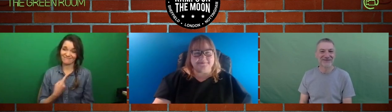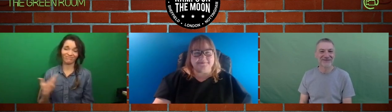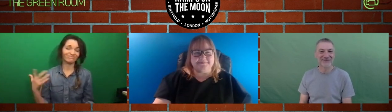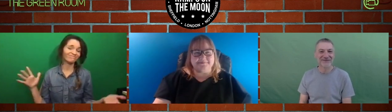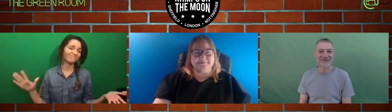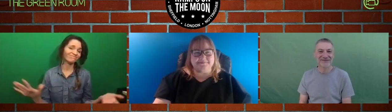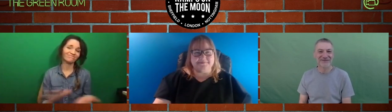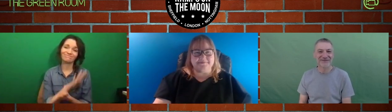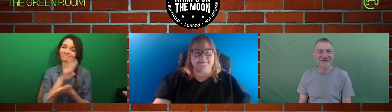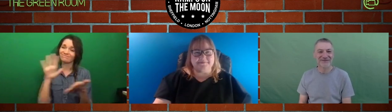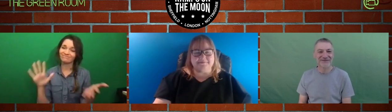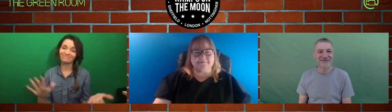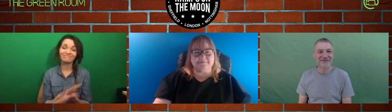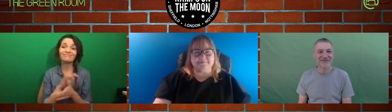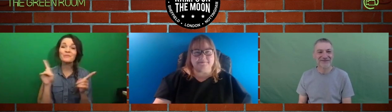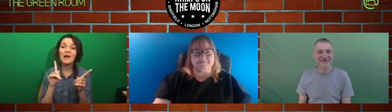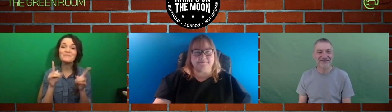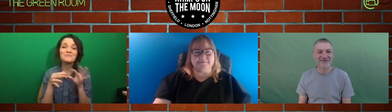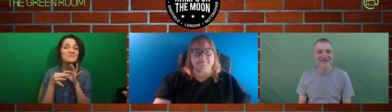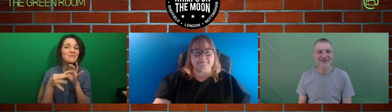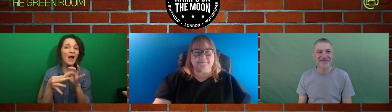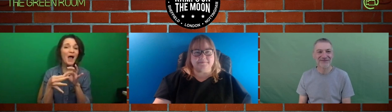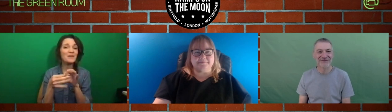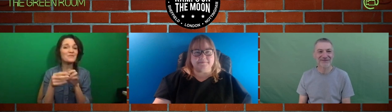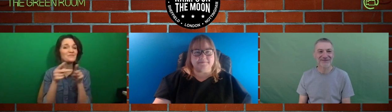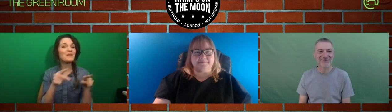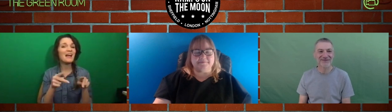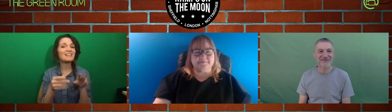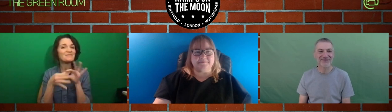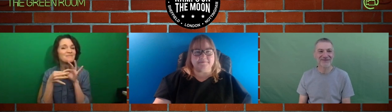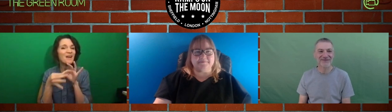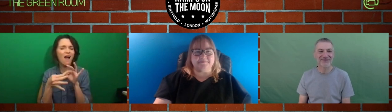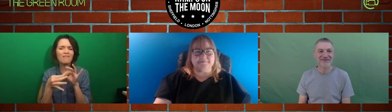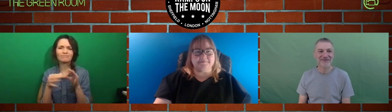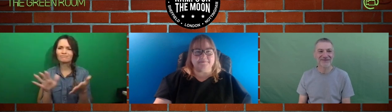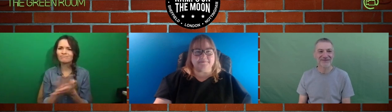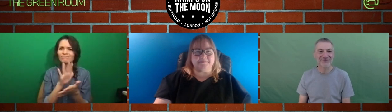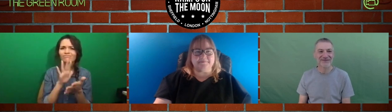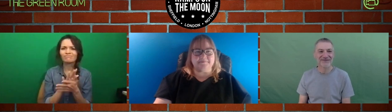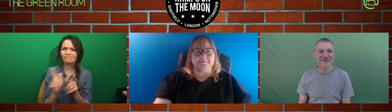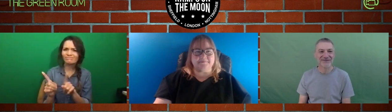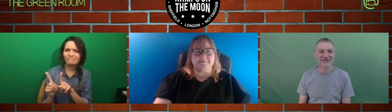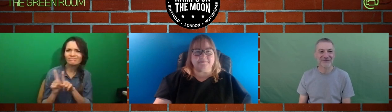you Rebekah. I really enjoyed your company during the show.